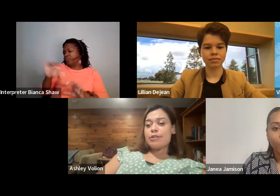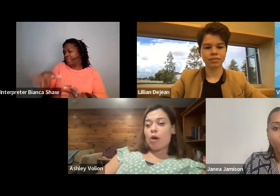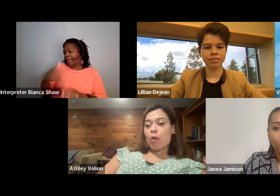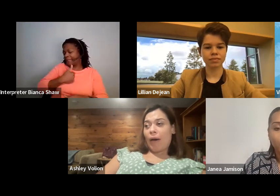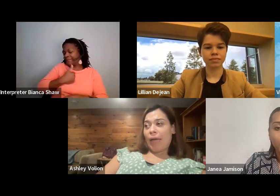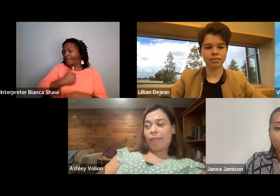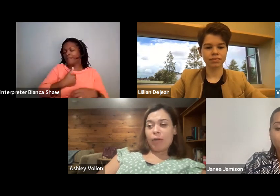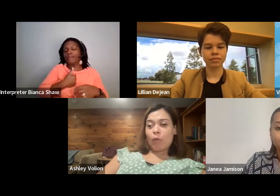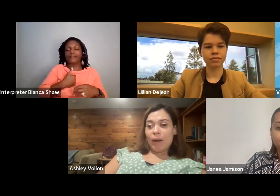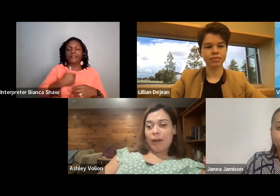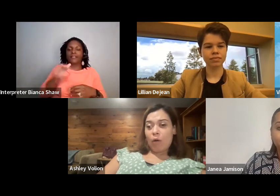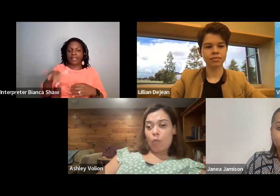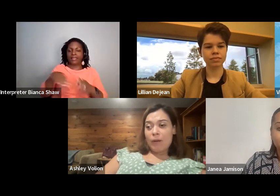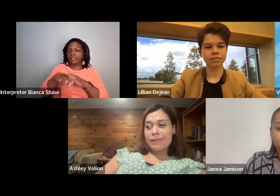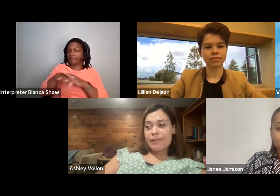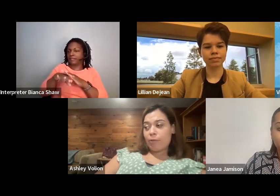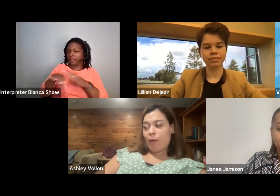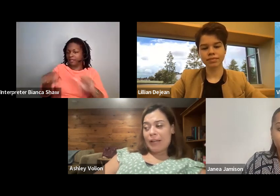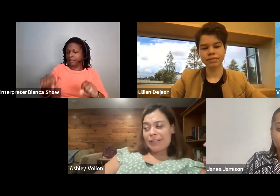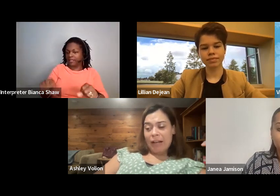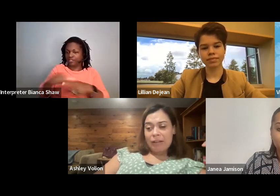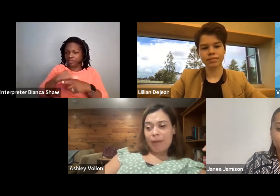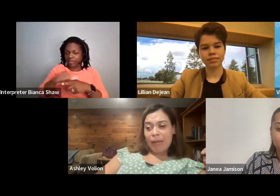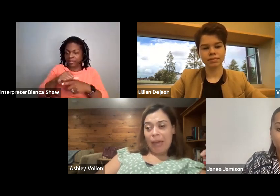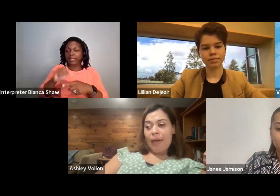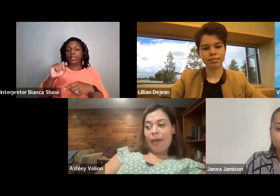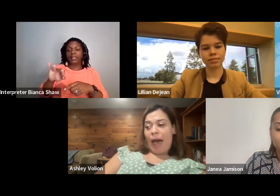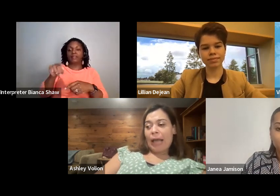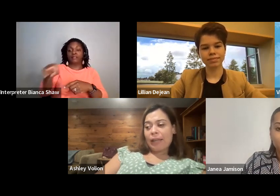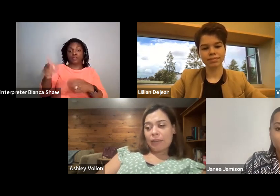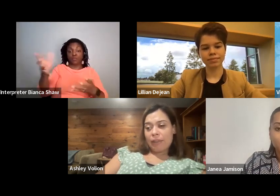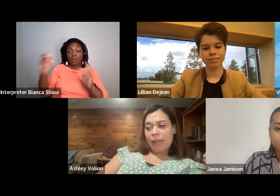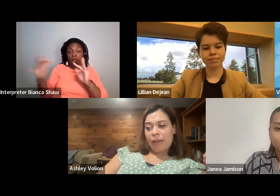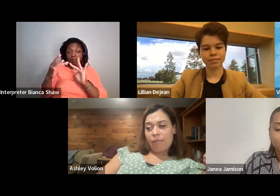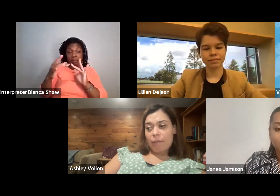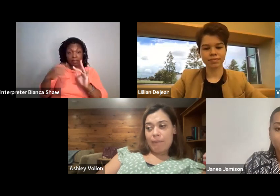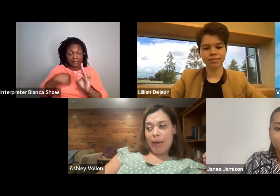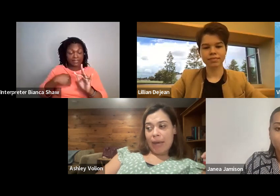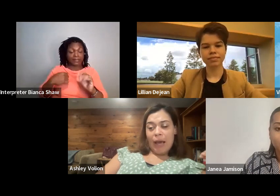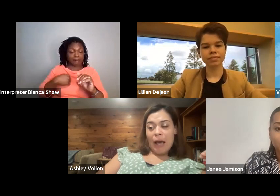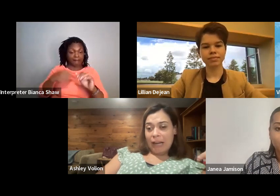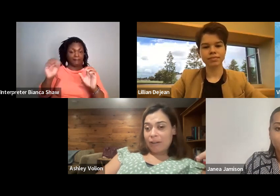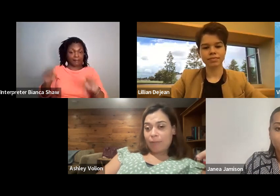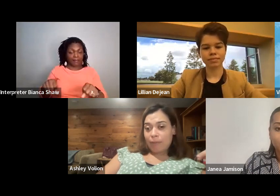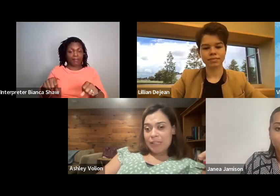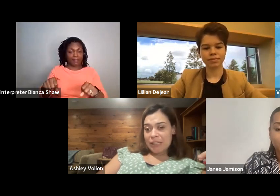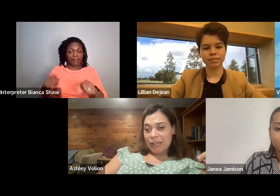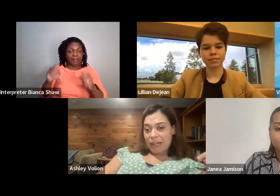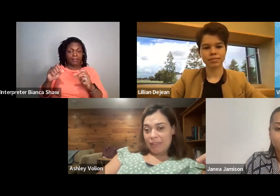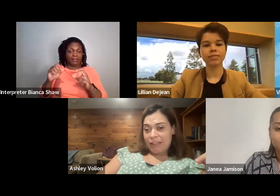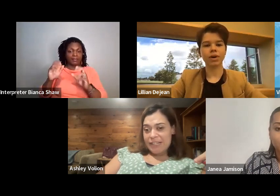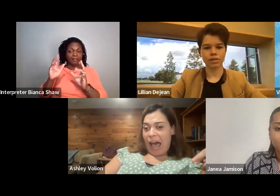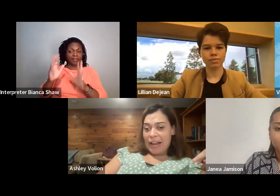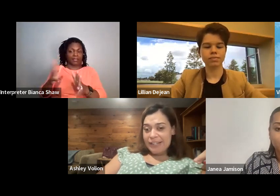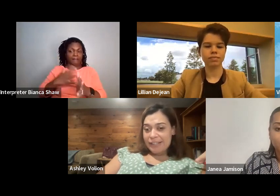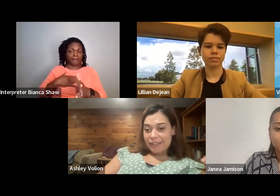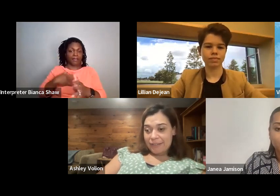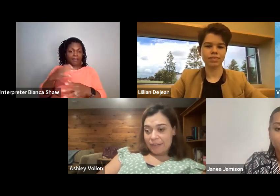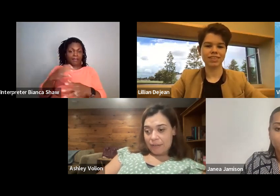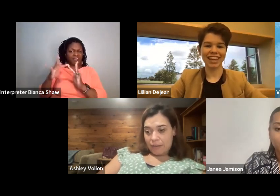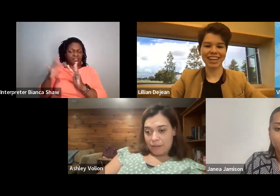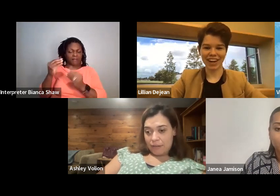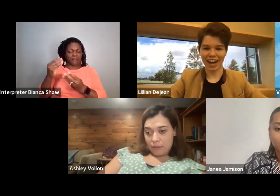So if anyone once you contact me, I can leave my contact information in the chat.